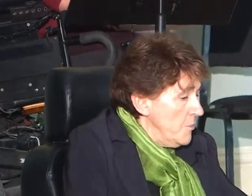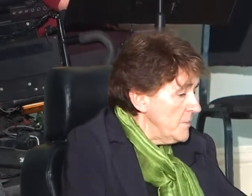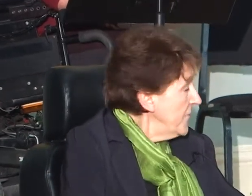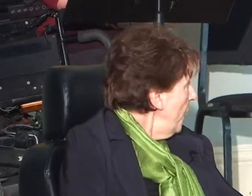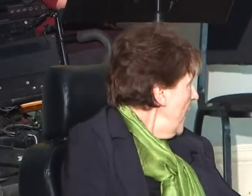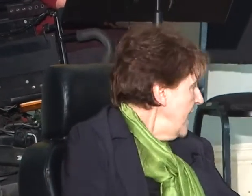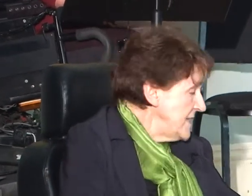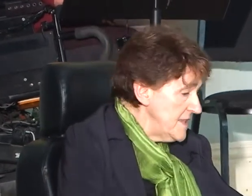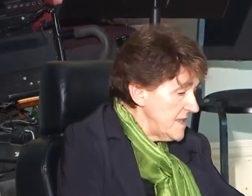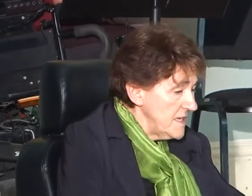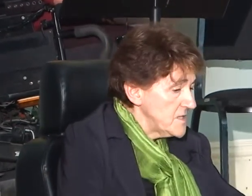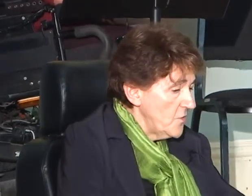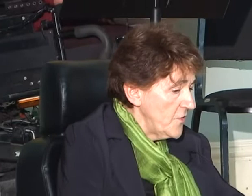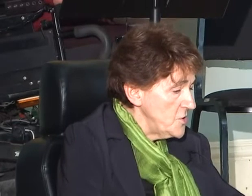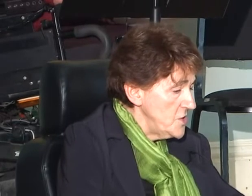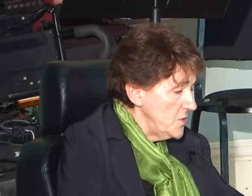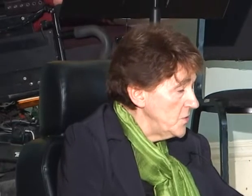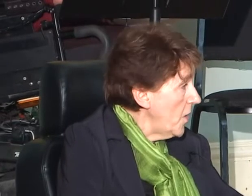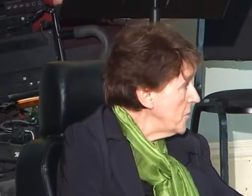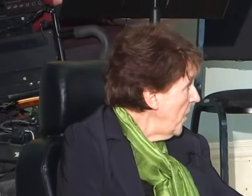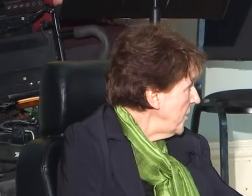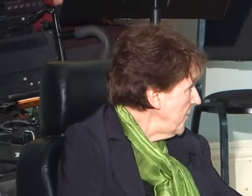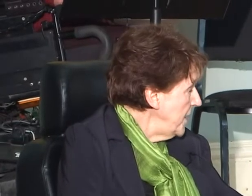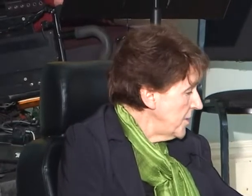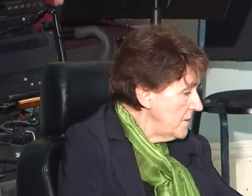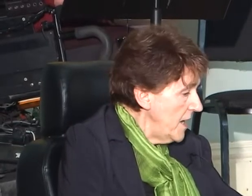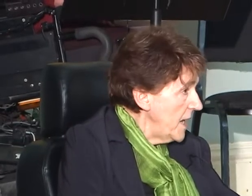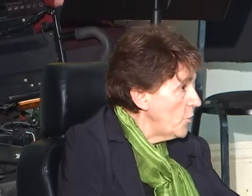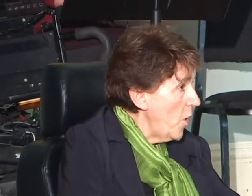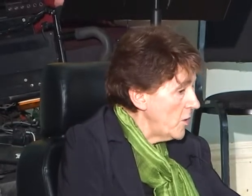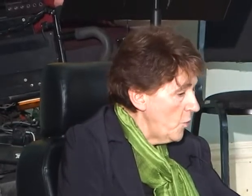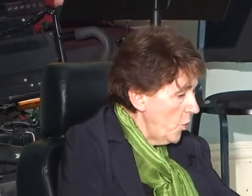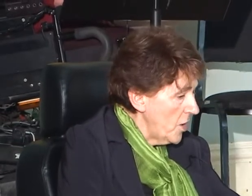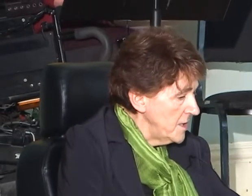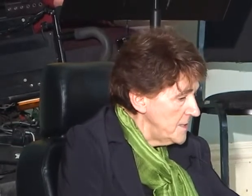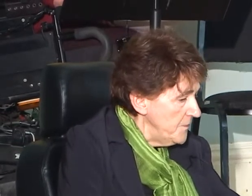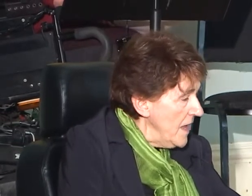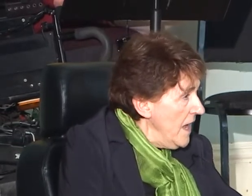But before handing things over to our moderator, Ing Wong-Ward,